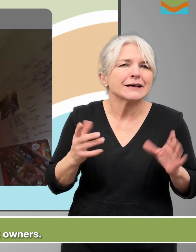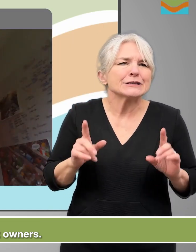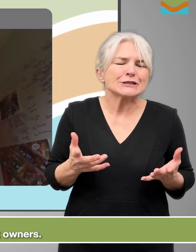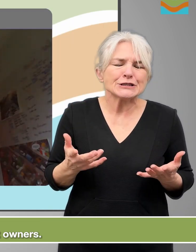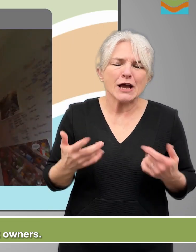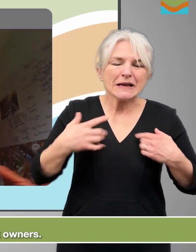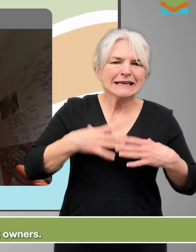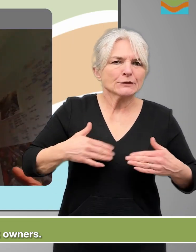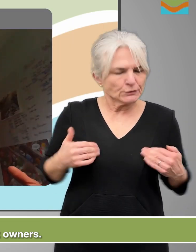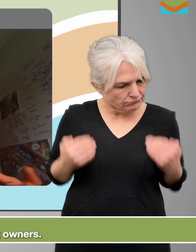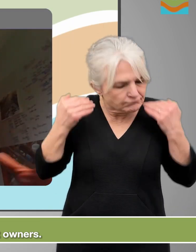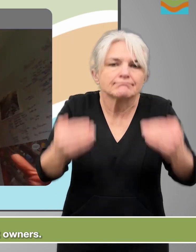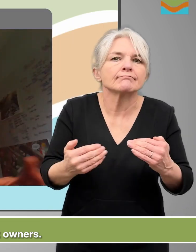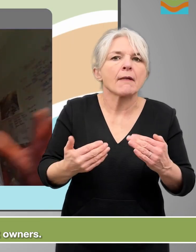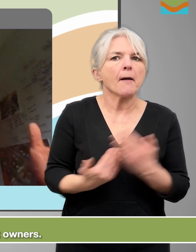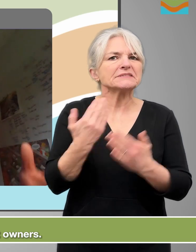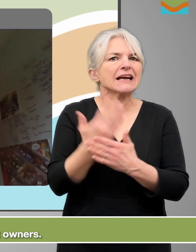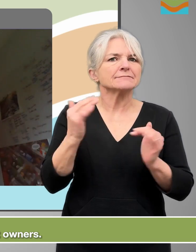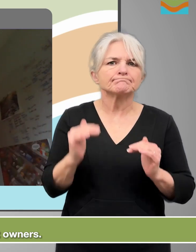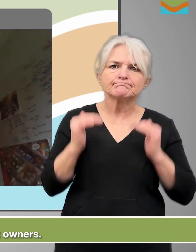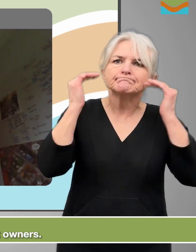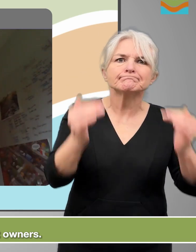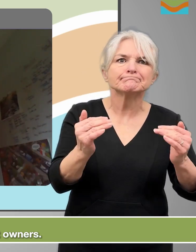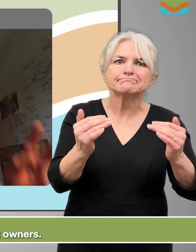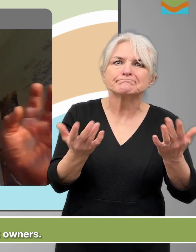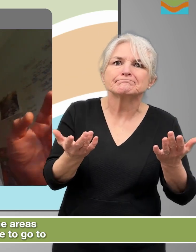by 690 or 700 thereabouts asset owners.